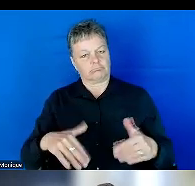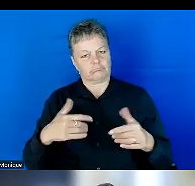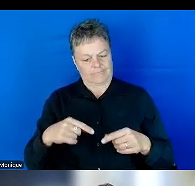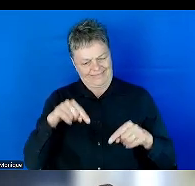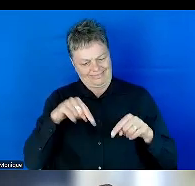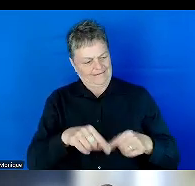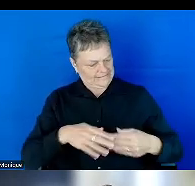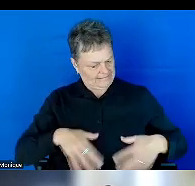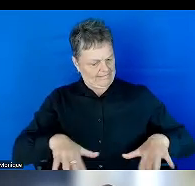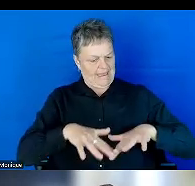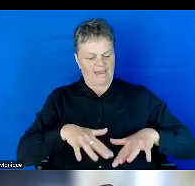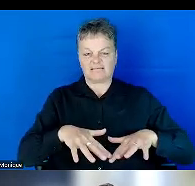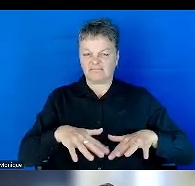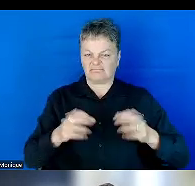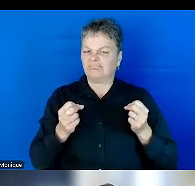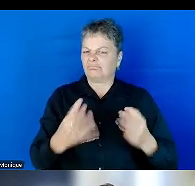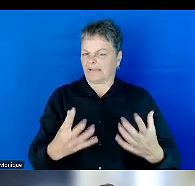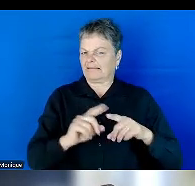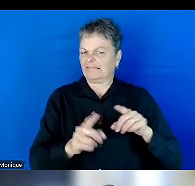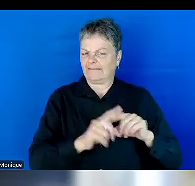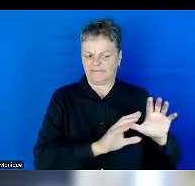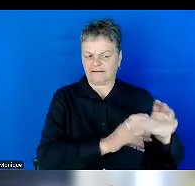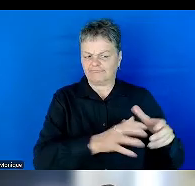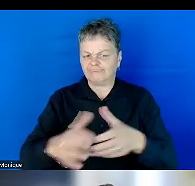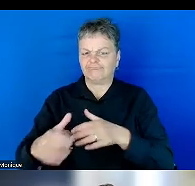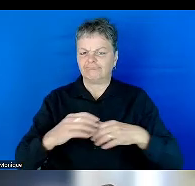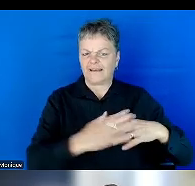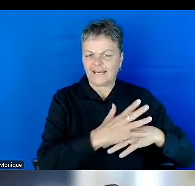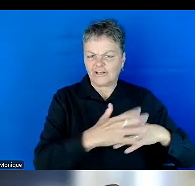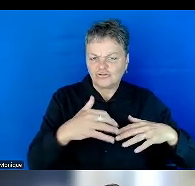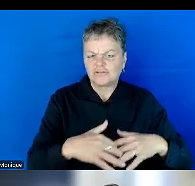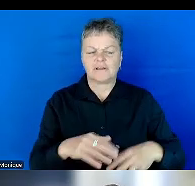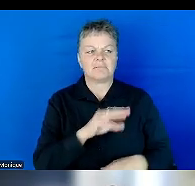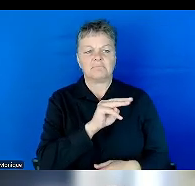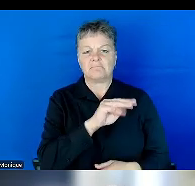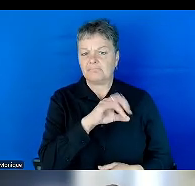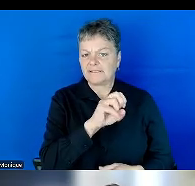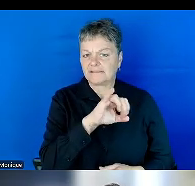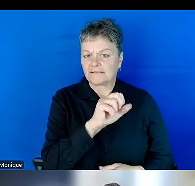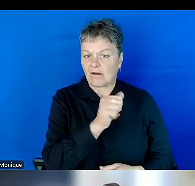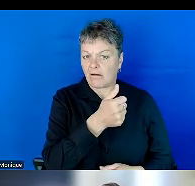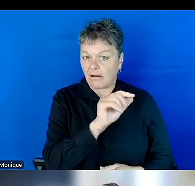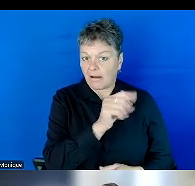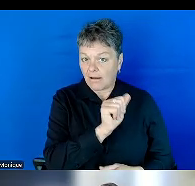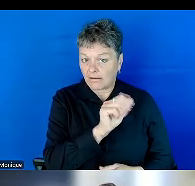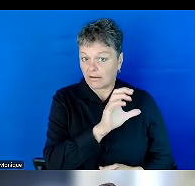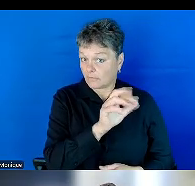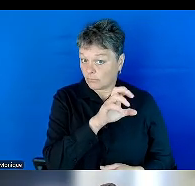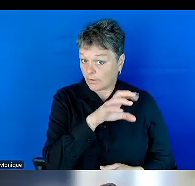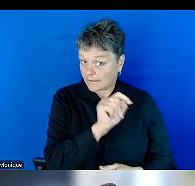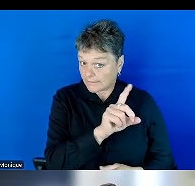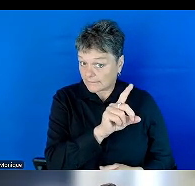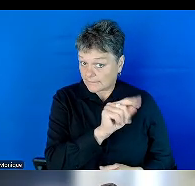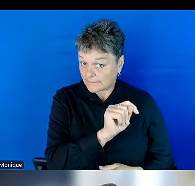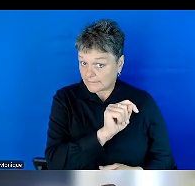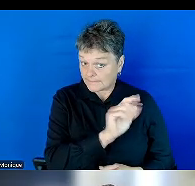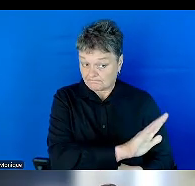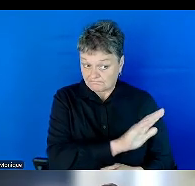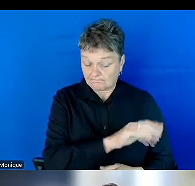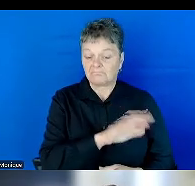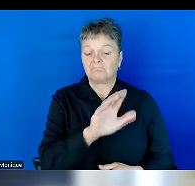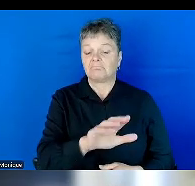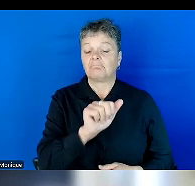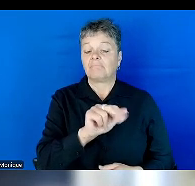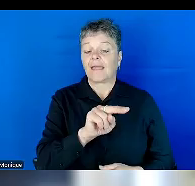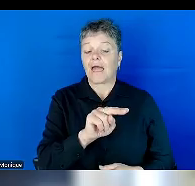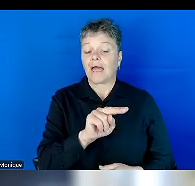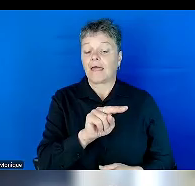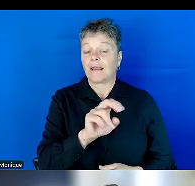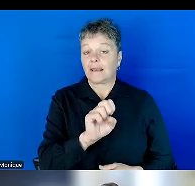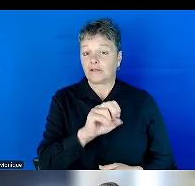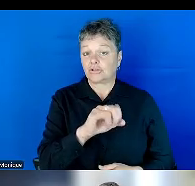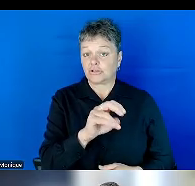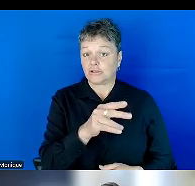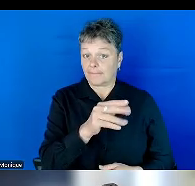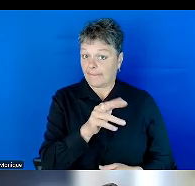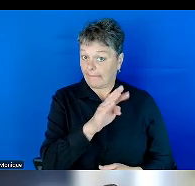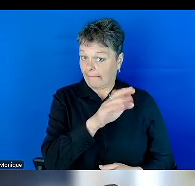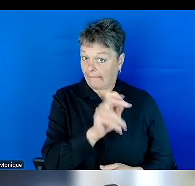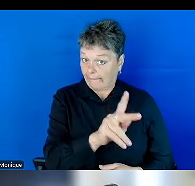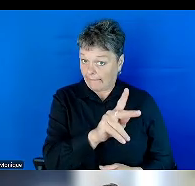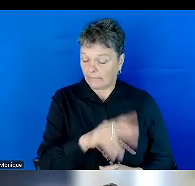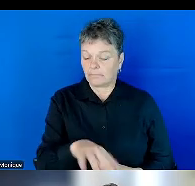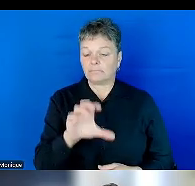land of many nations, including the Mississaugas of the Credit, the Anishnabek, the Chippewa,